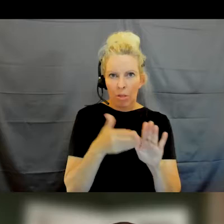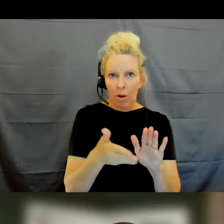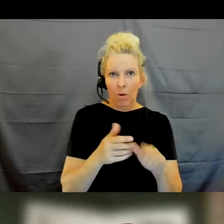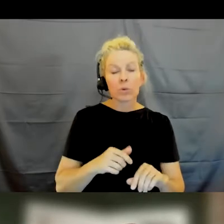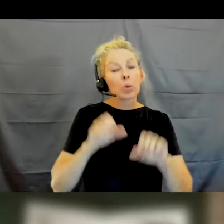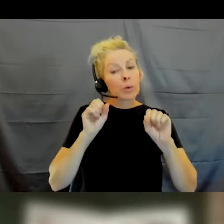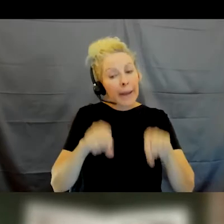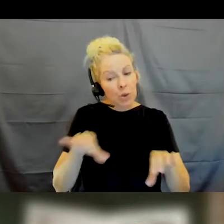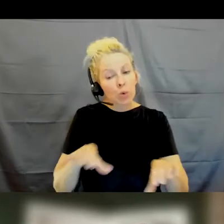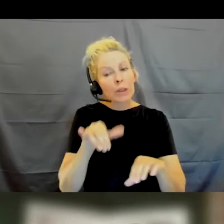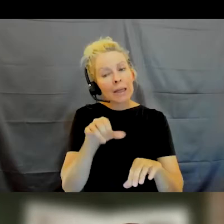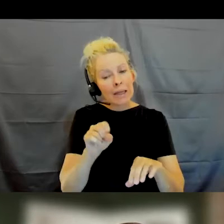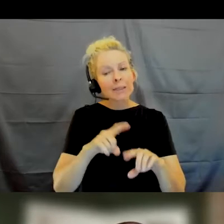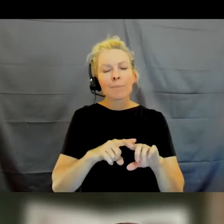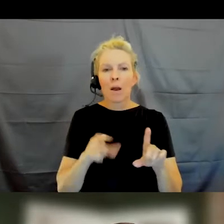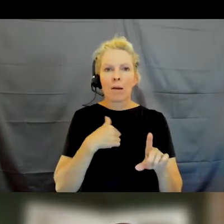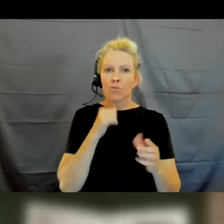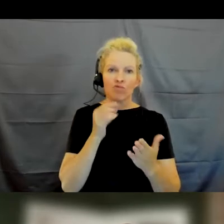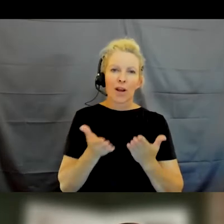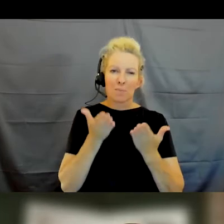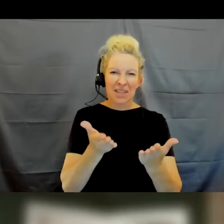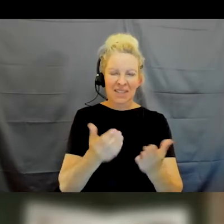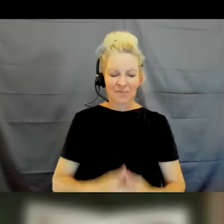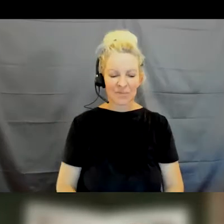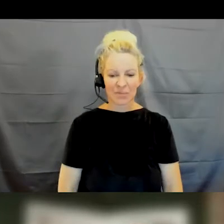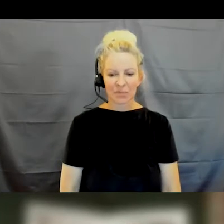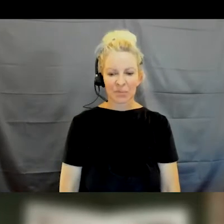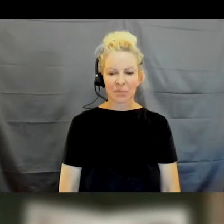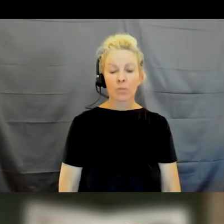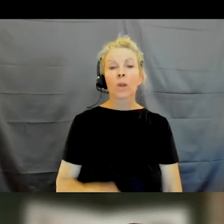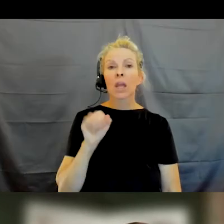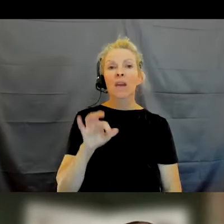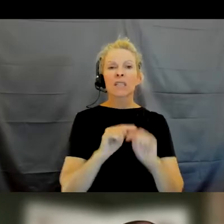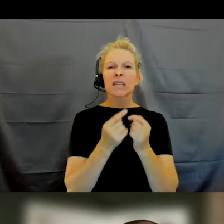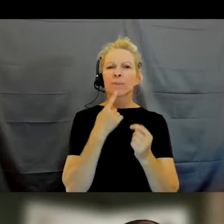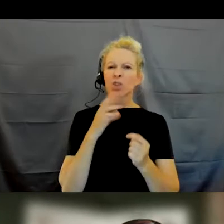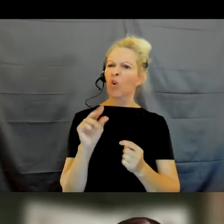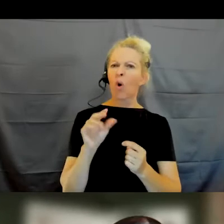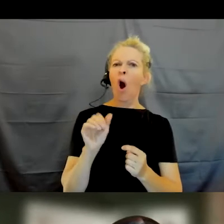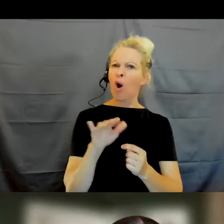yes. I would not recommend it. Pushed back may be, and say we need a visual label because it makes it